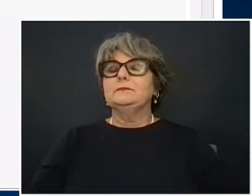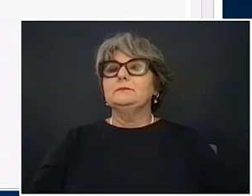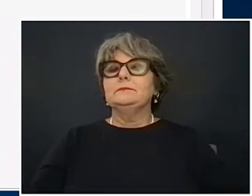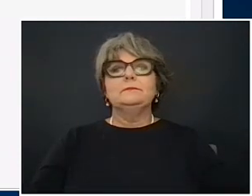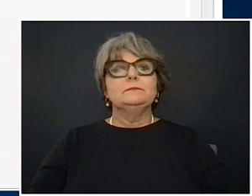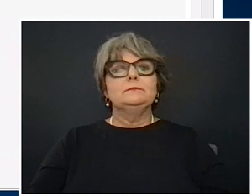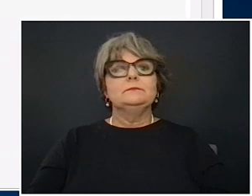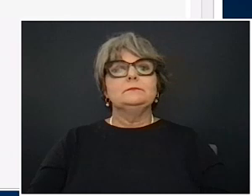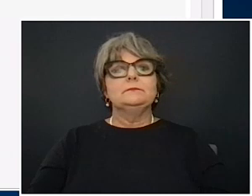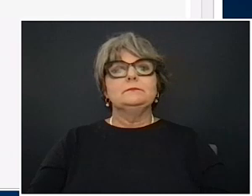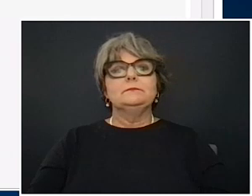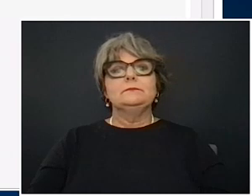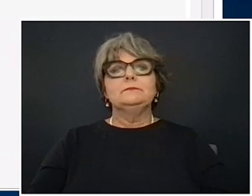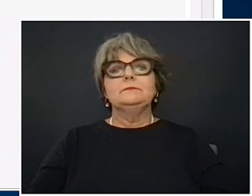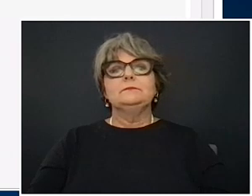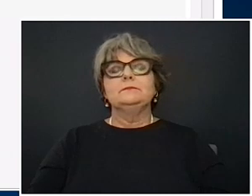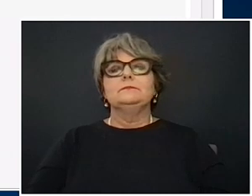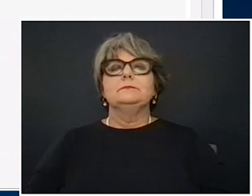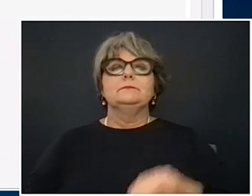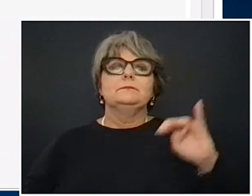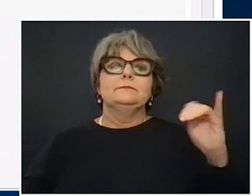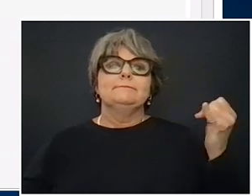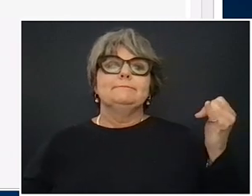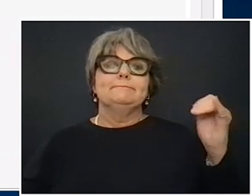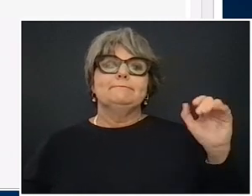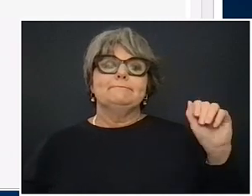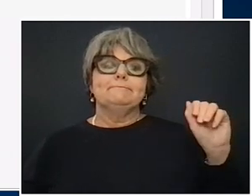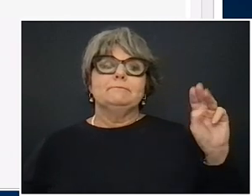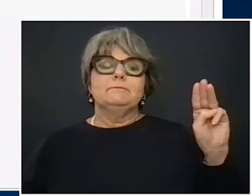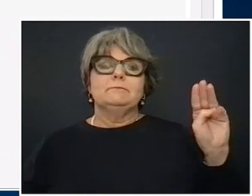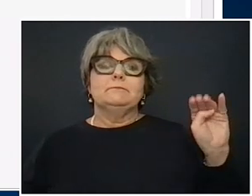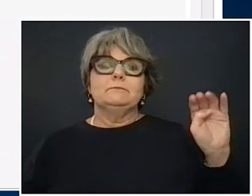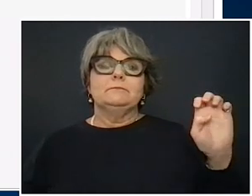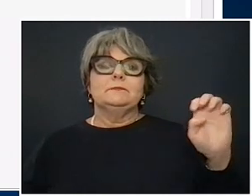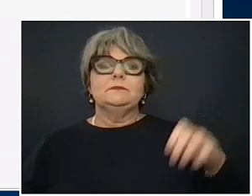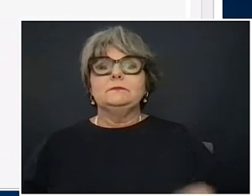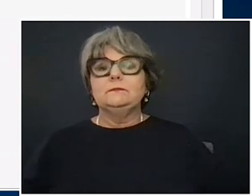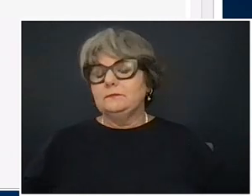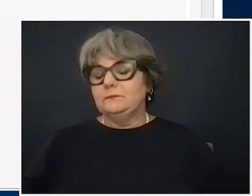Jamie. You're on mute, Jamie.